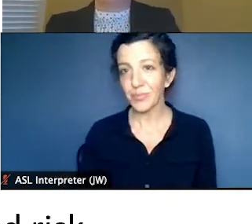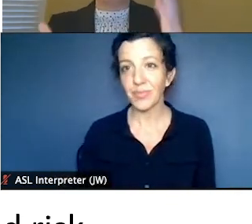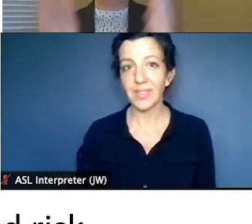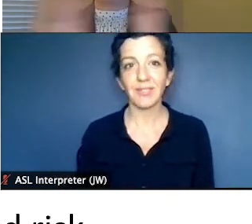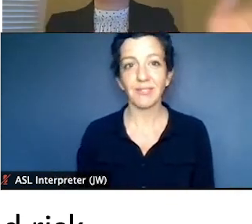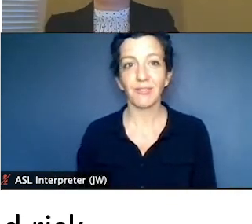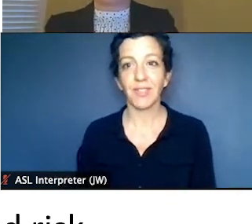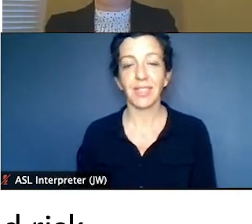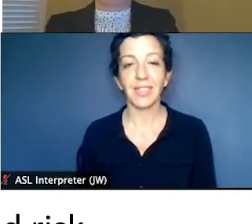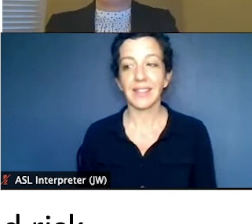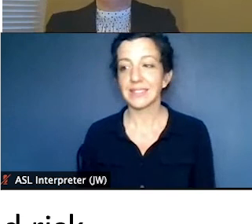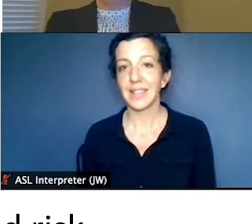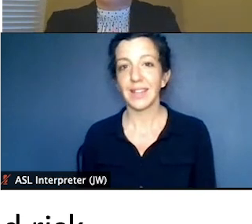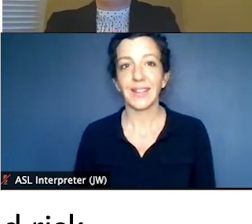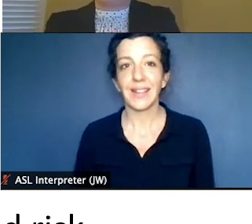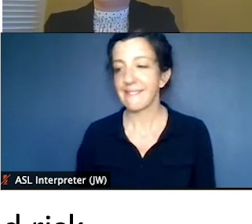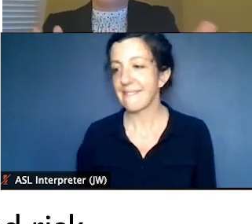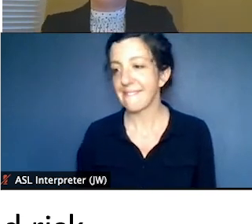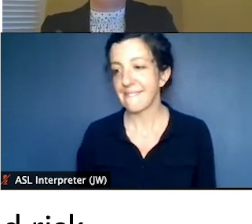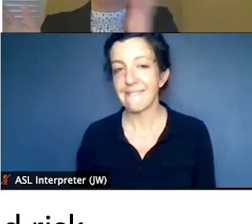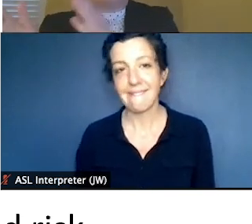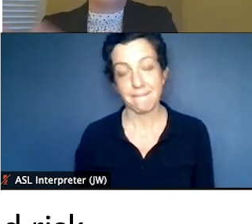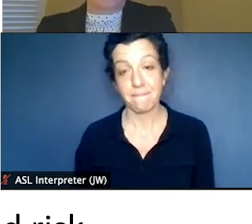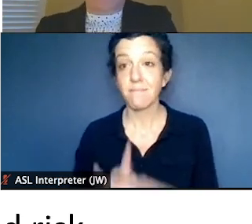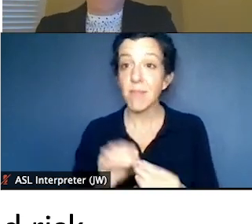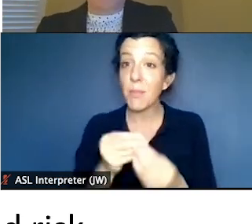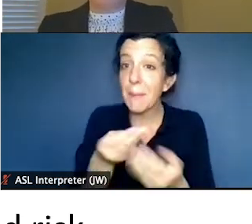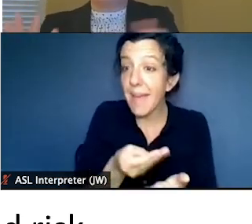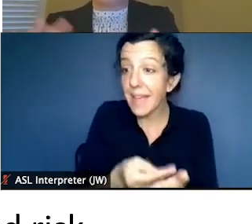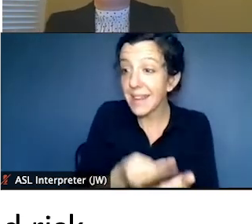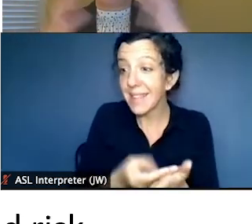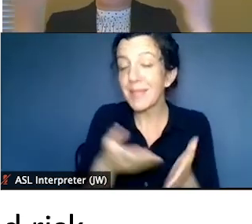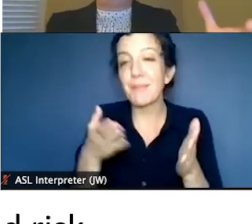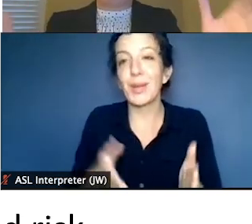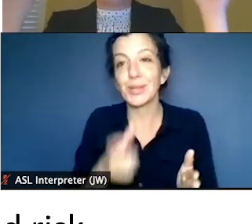of two points where that can happen. When an individual is put in jail, they can pay bail based